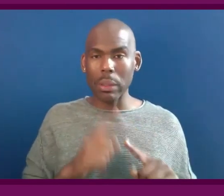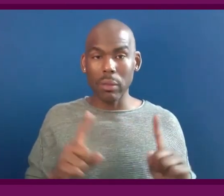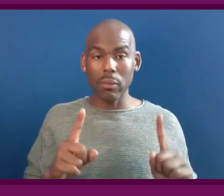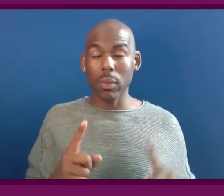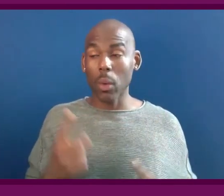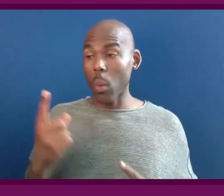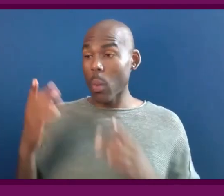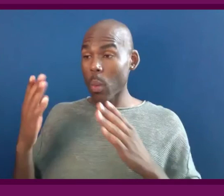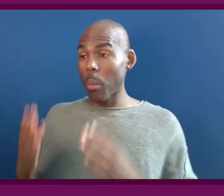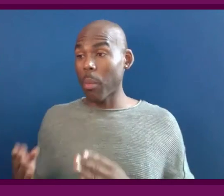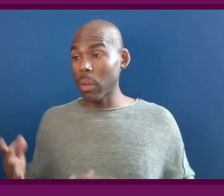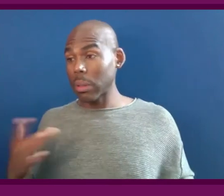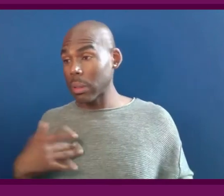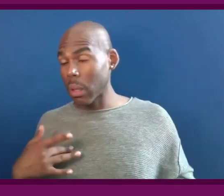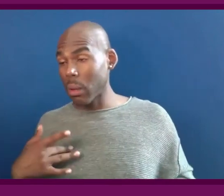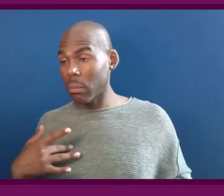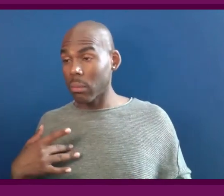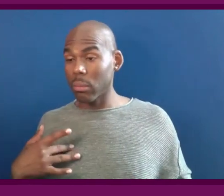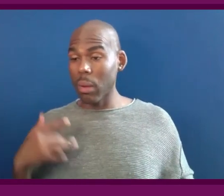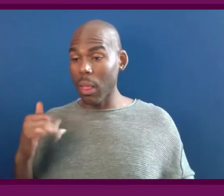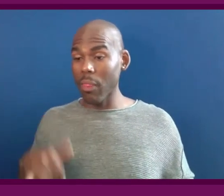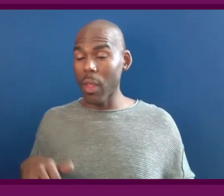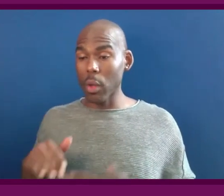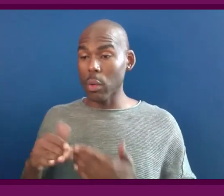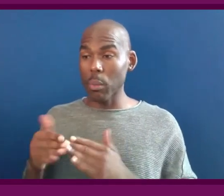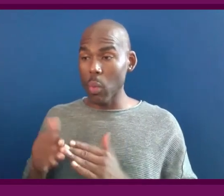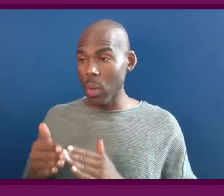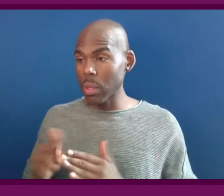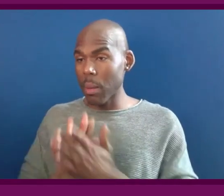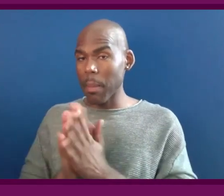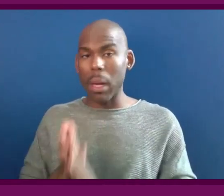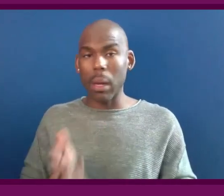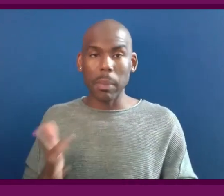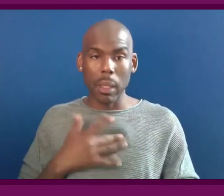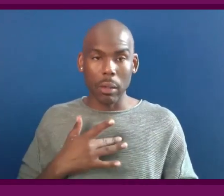Kamilah Martin-Proctor: So once one person's been touched, then that whole community becomes touched.